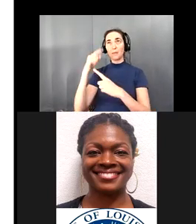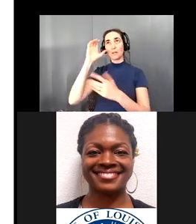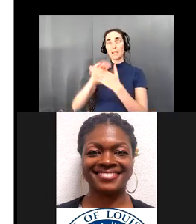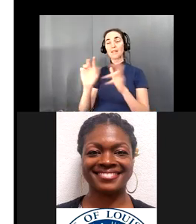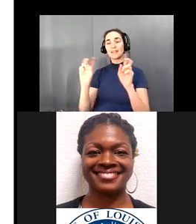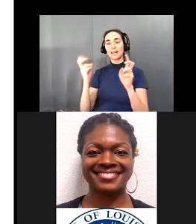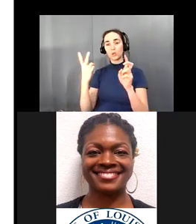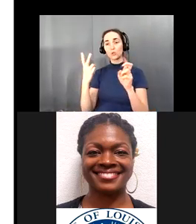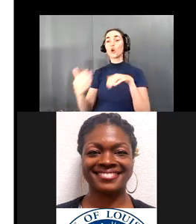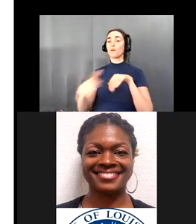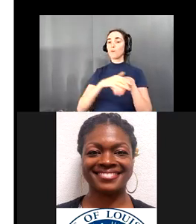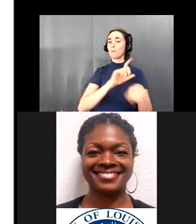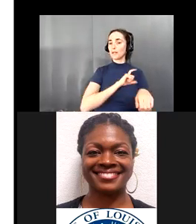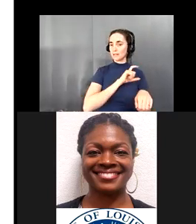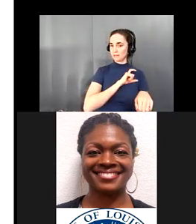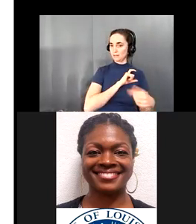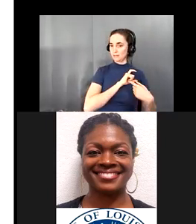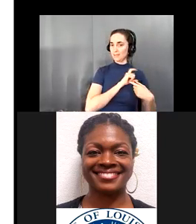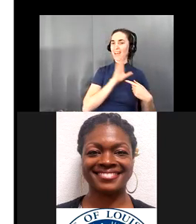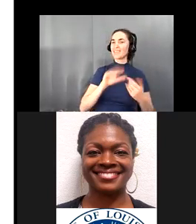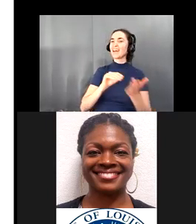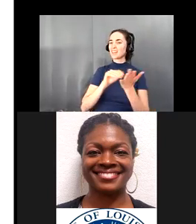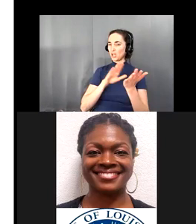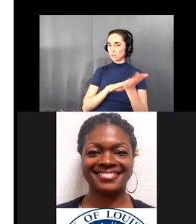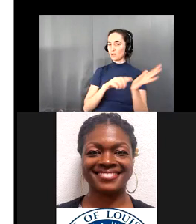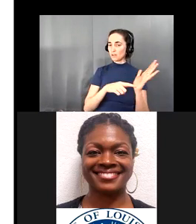law enforcement, that document is out there for you to to review as well.